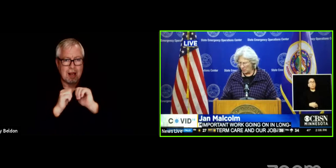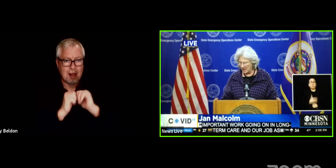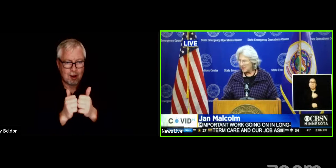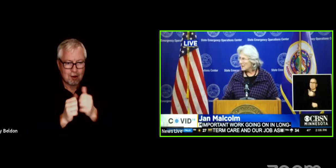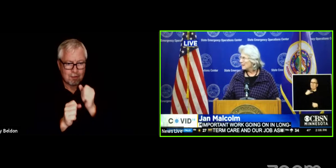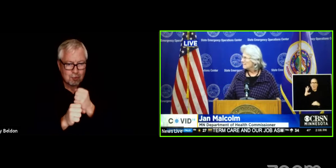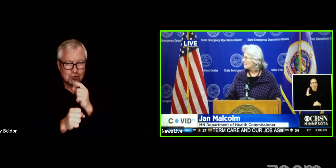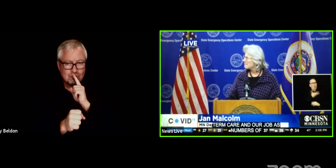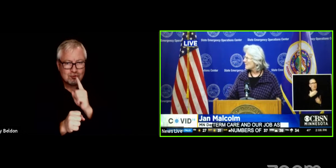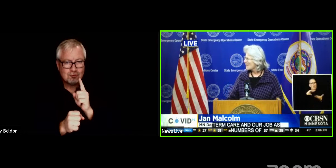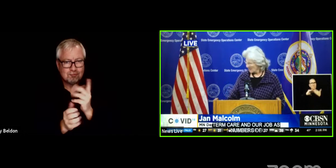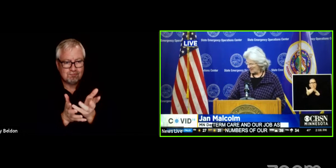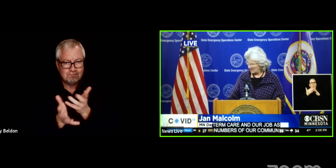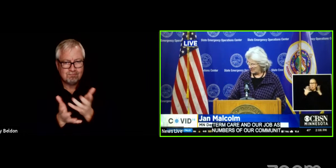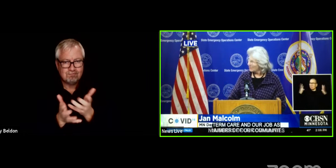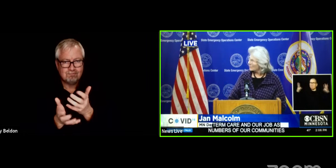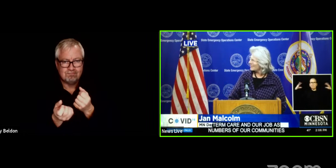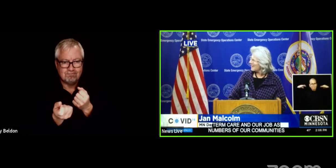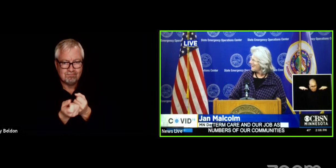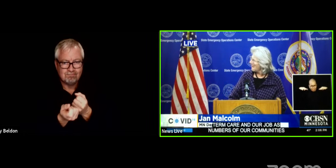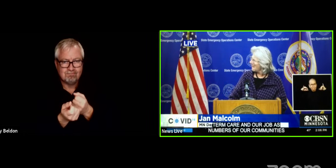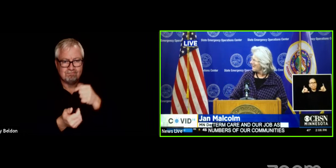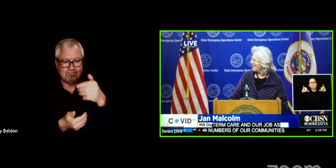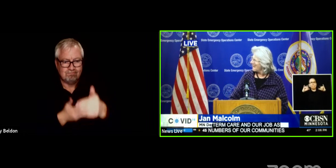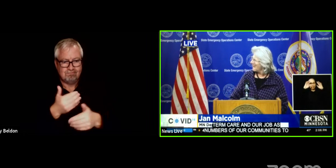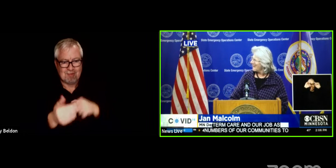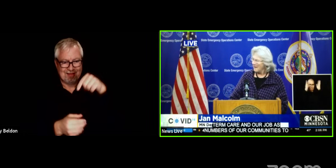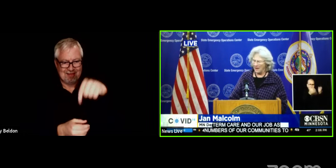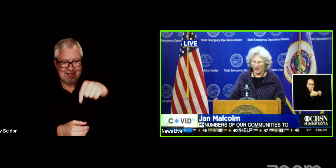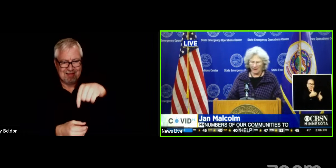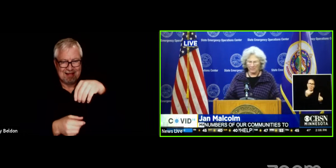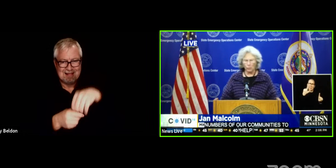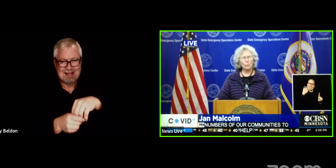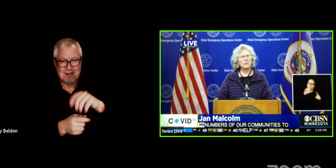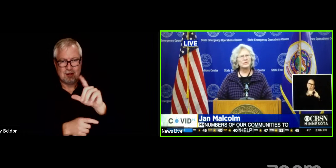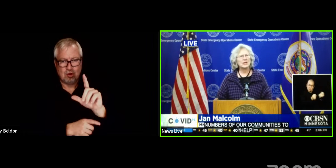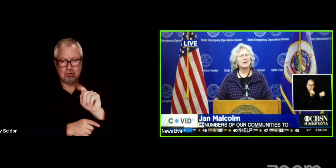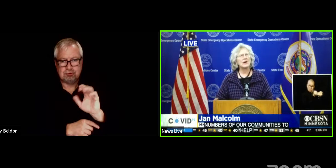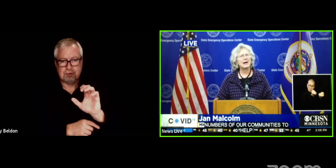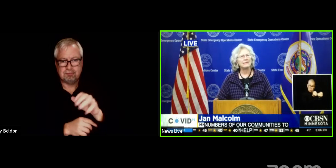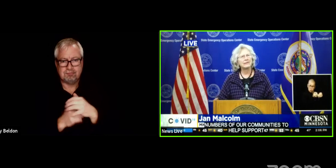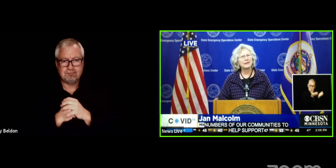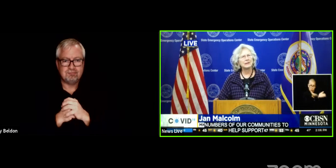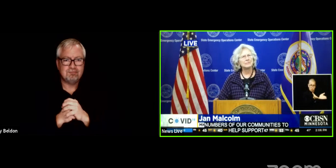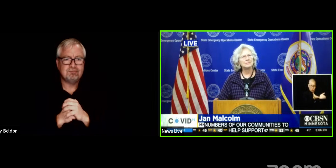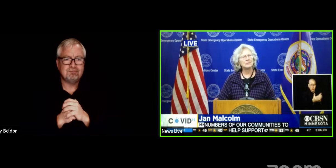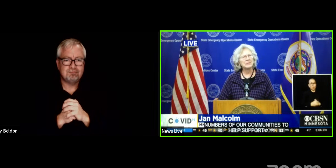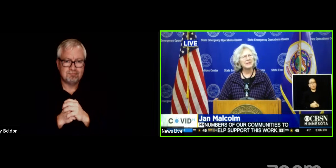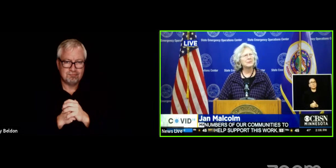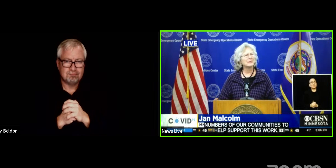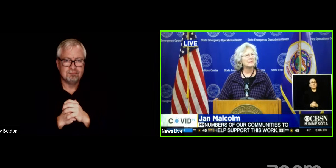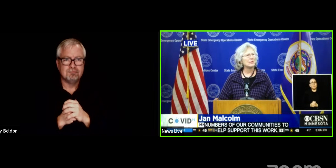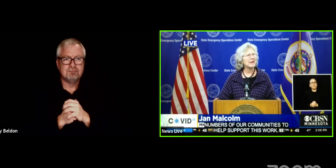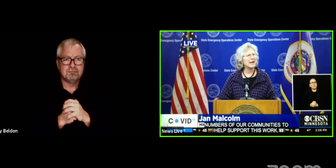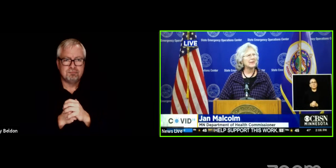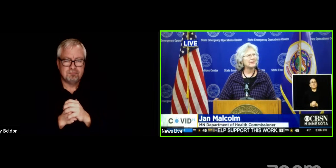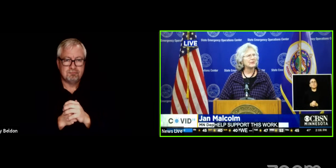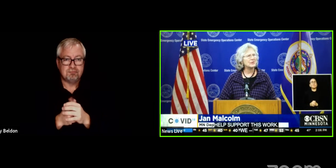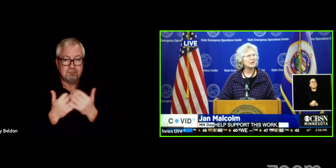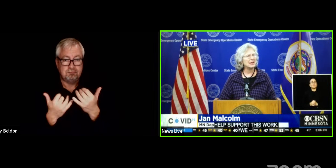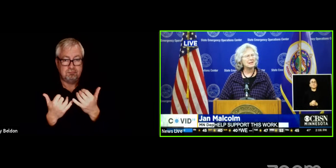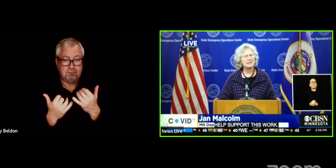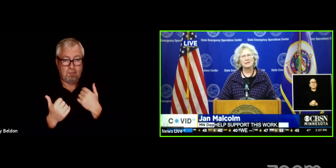WE STARTED OFF, EVENLY BEFORE WHERE HE HAD THE FIRST CASE